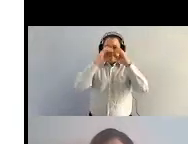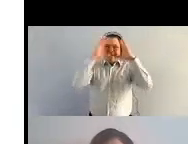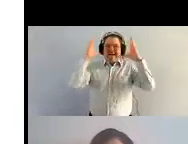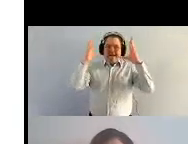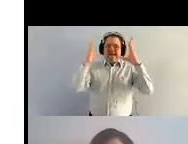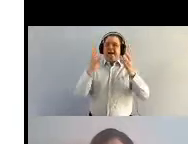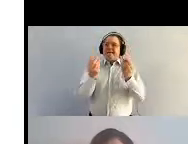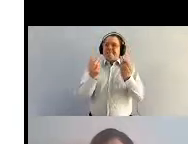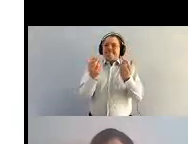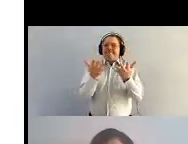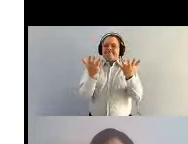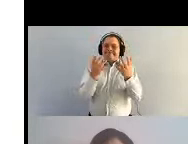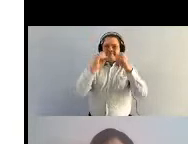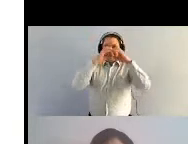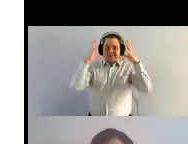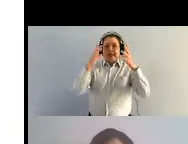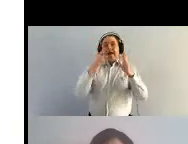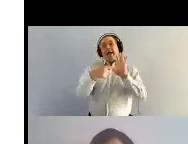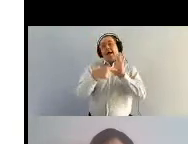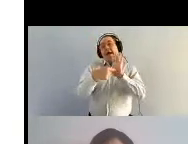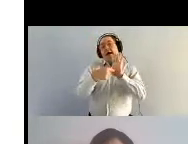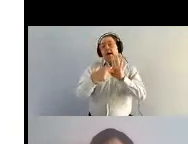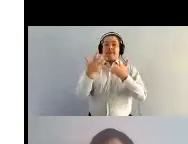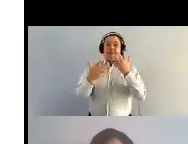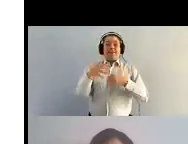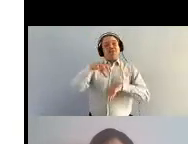I've summarized them in a shortened form here to give a sense of